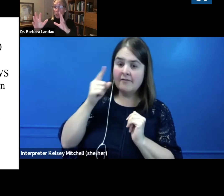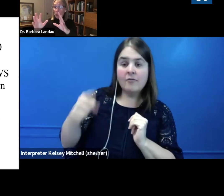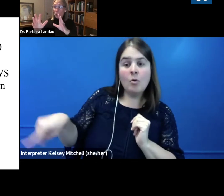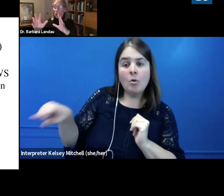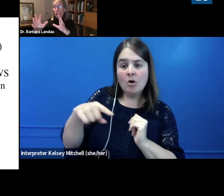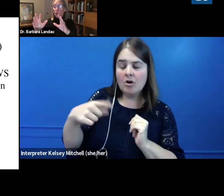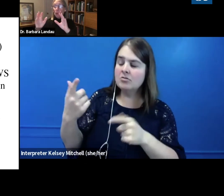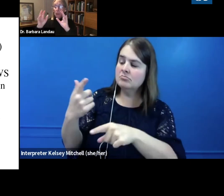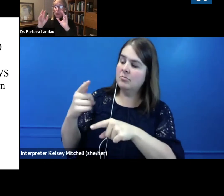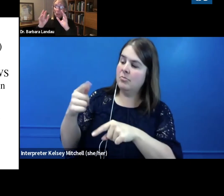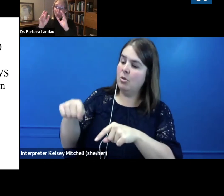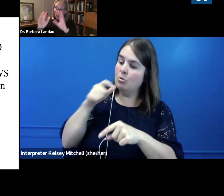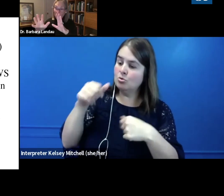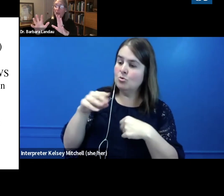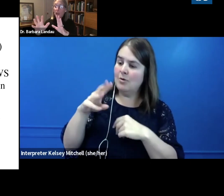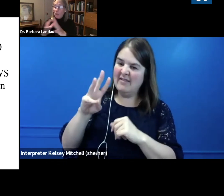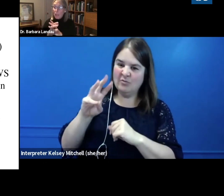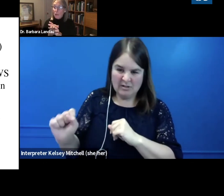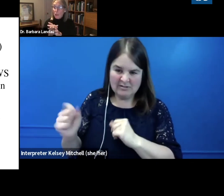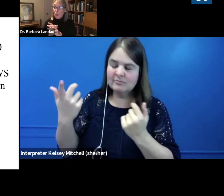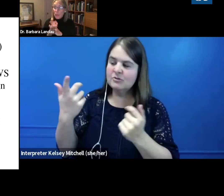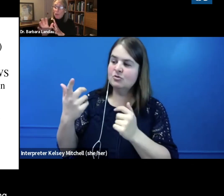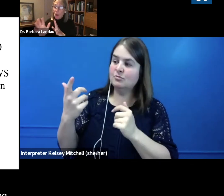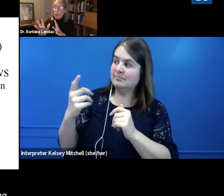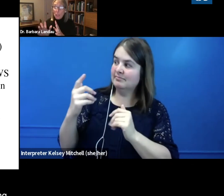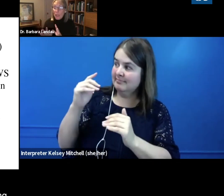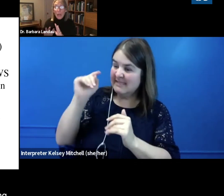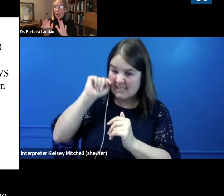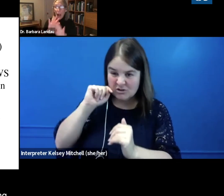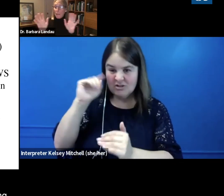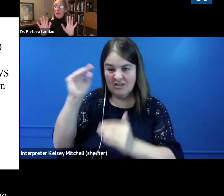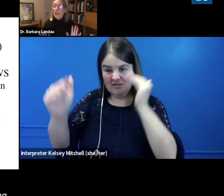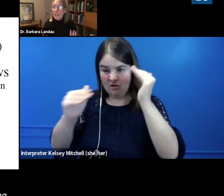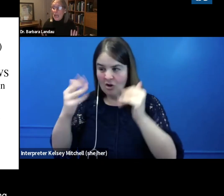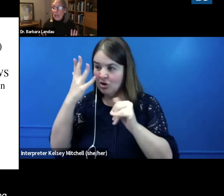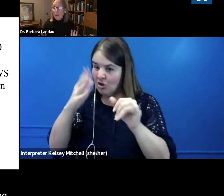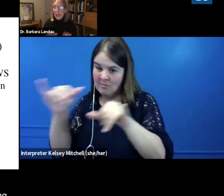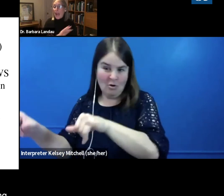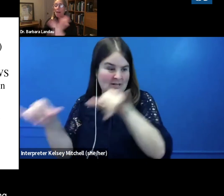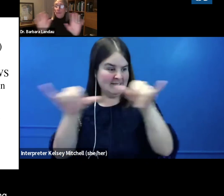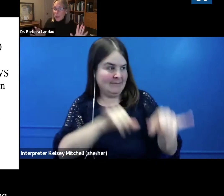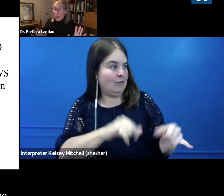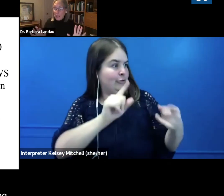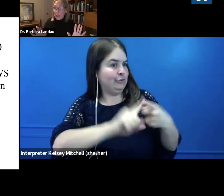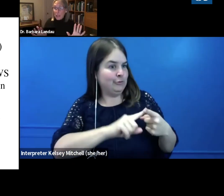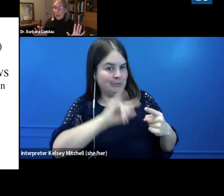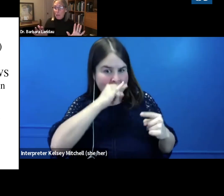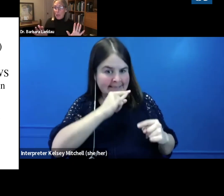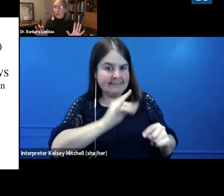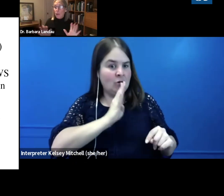six year old typically developing individual even though i'm saying that i'm not saying